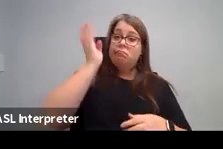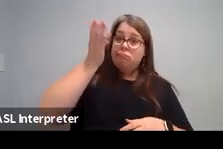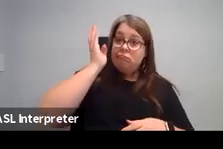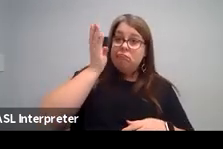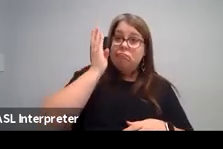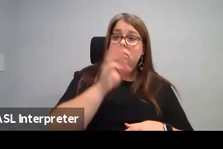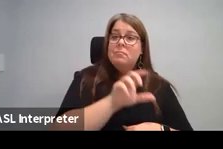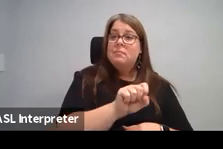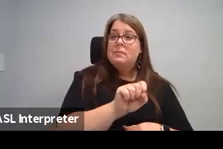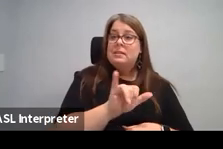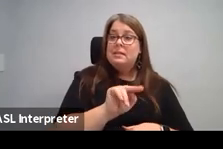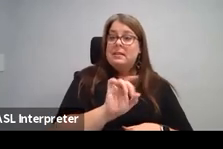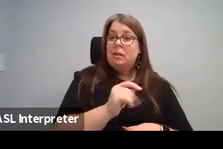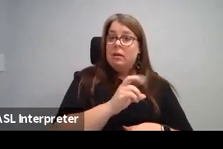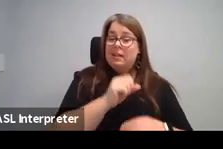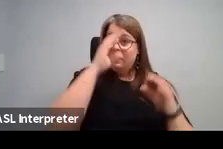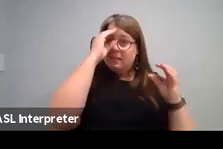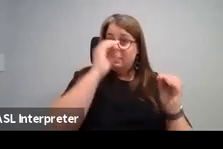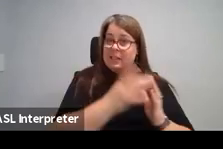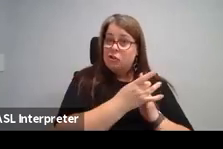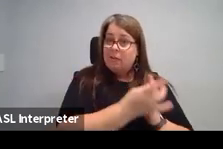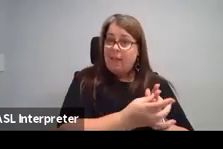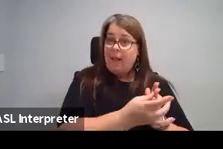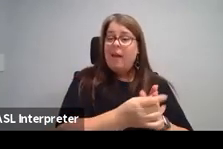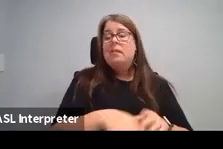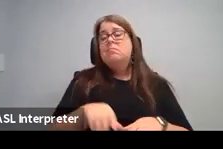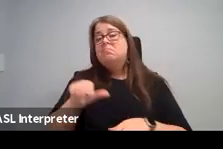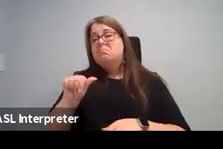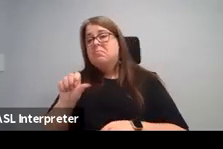Jewyl Alderson Clarke, SDCOE: Sorry teacher lead vs students really have an opportunity to apply their learning.